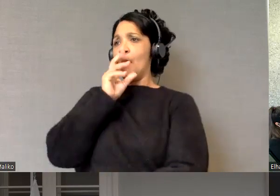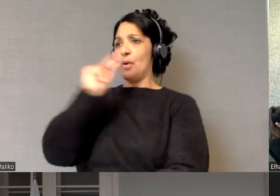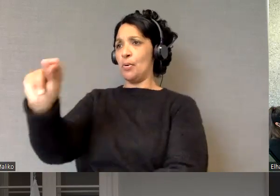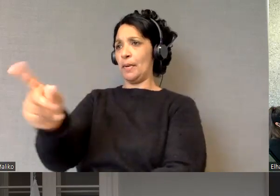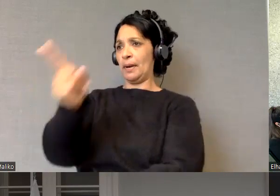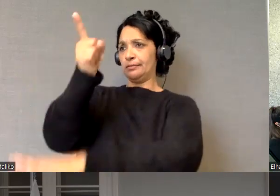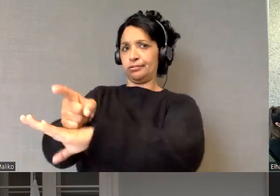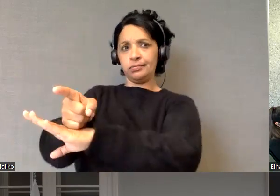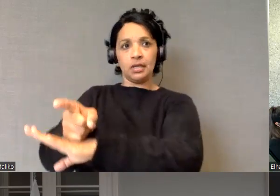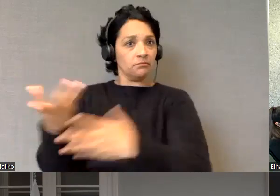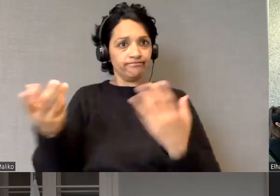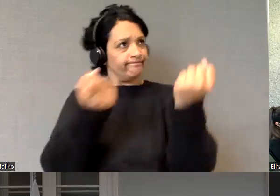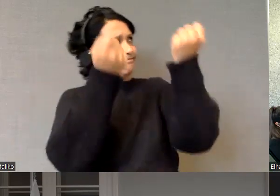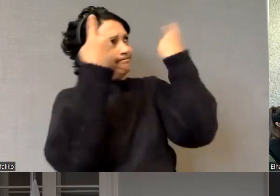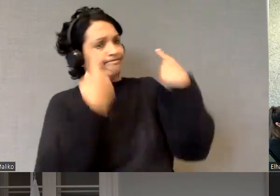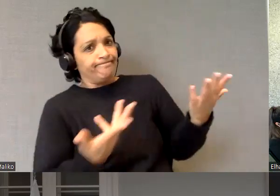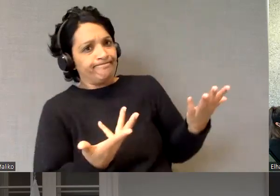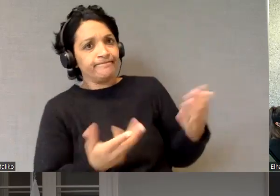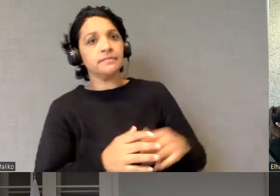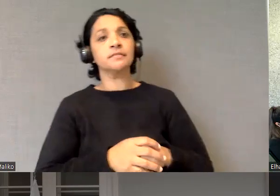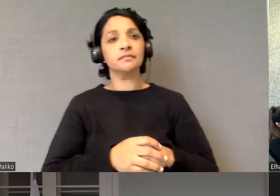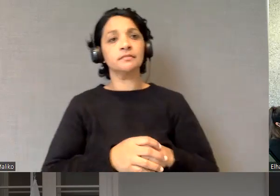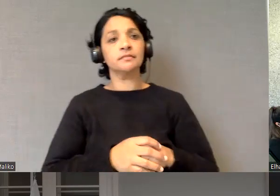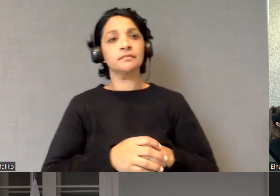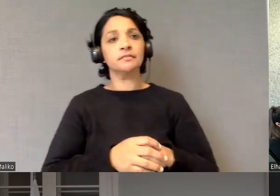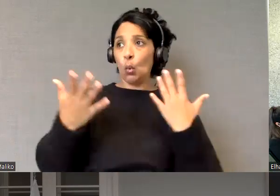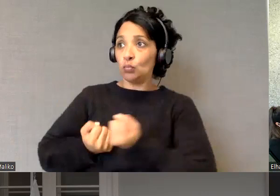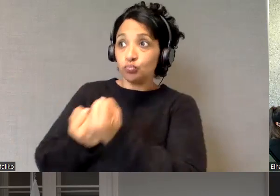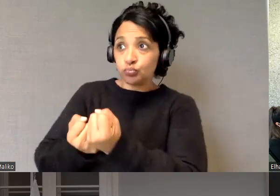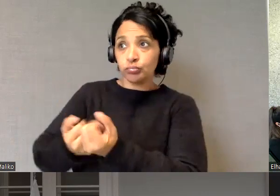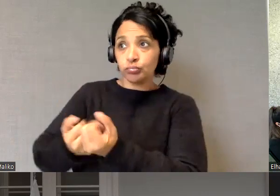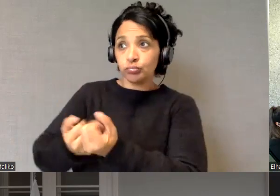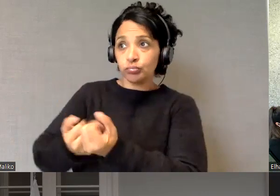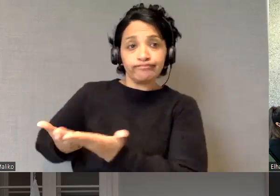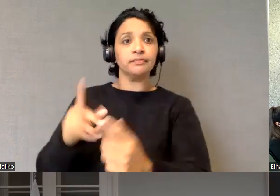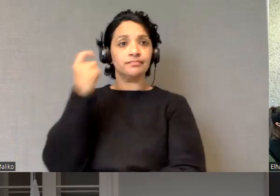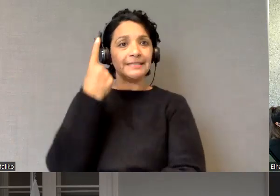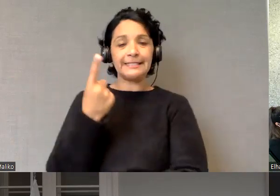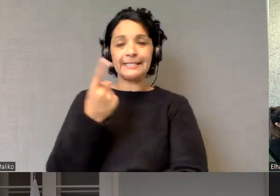the inability to provide assistance or understanding to a person with an intellectual disability